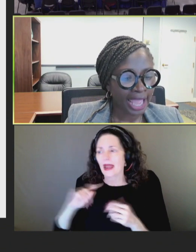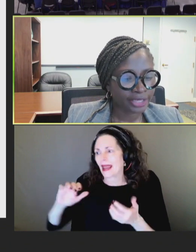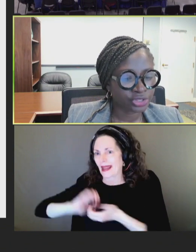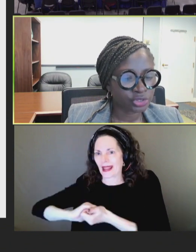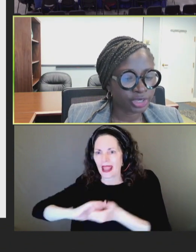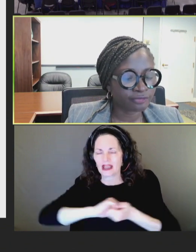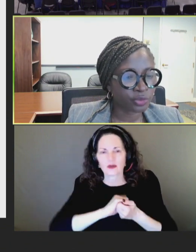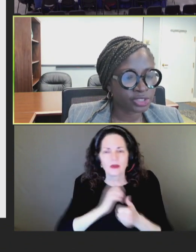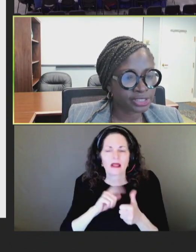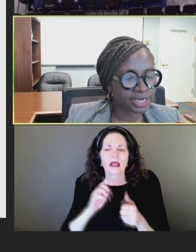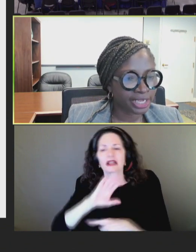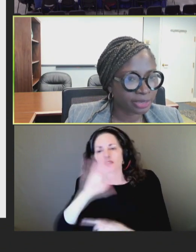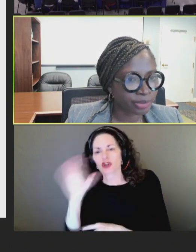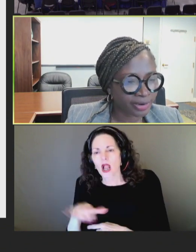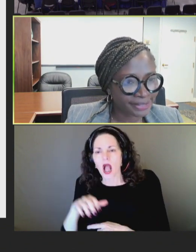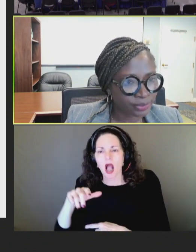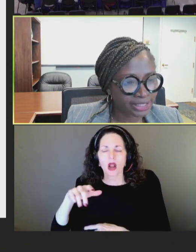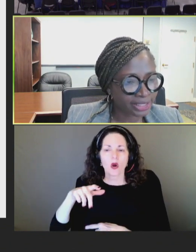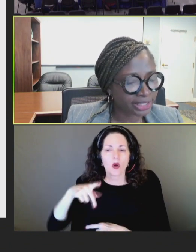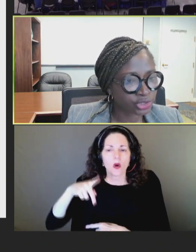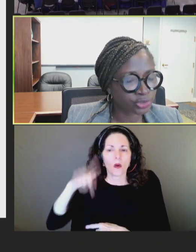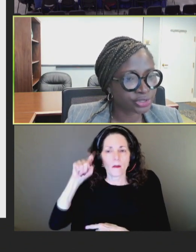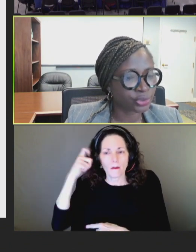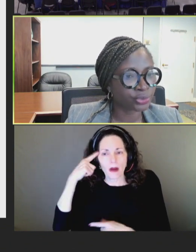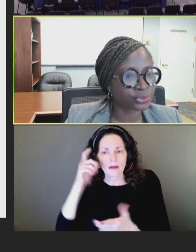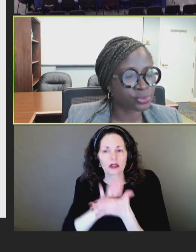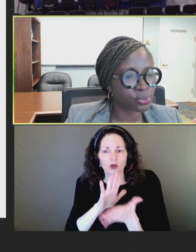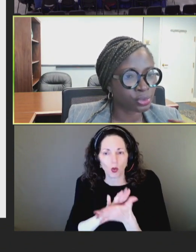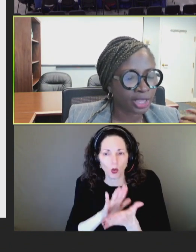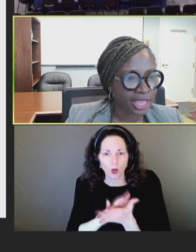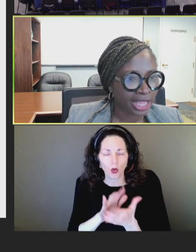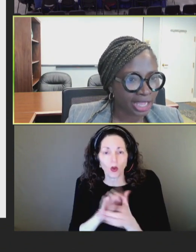and just reinforcing, again, parents wanted their children to go to school.